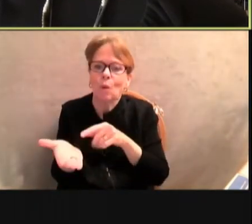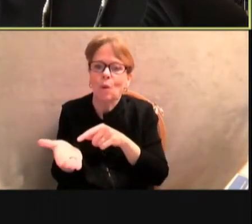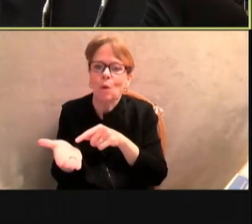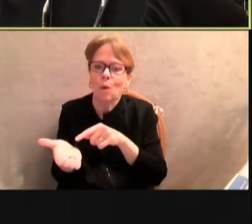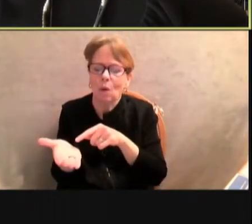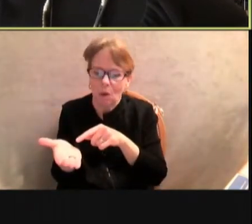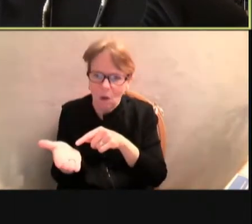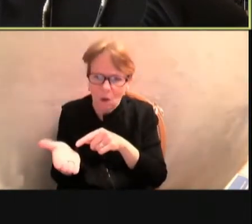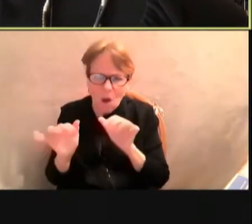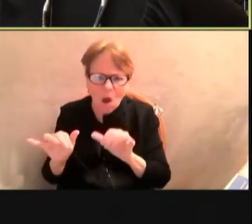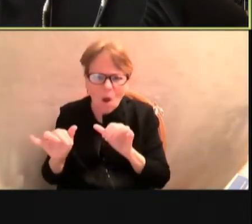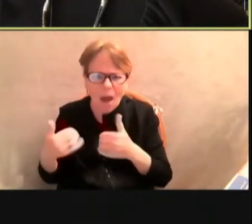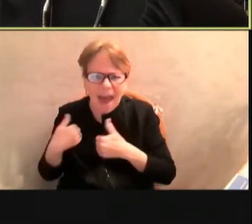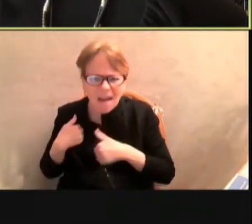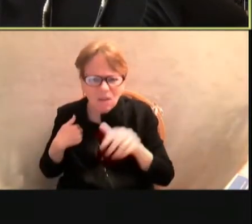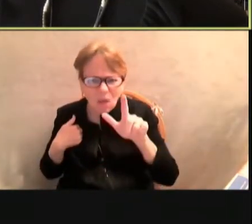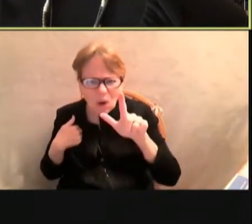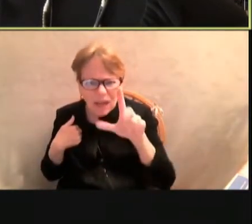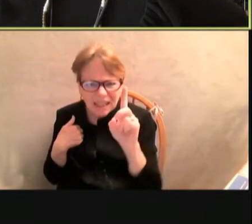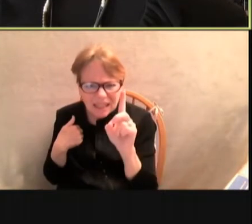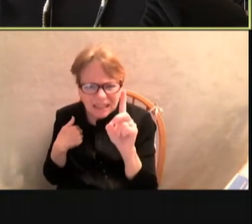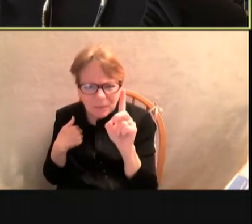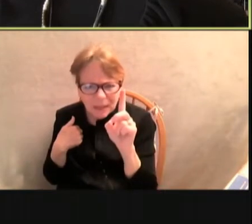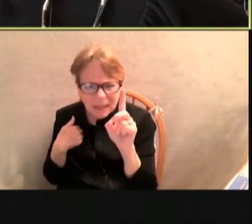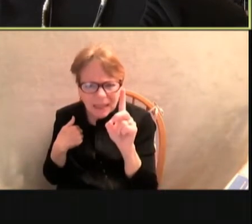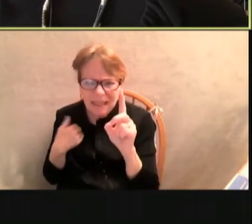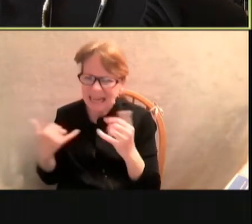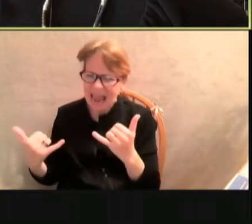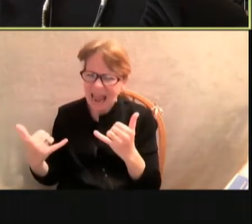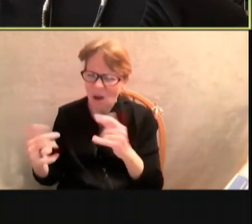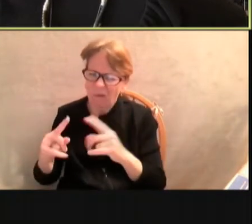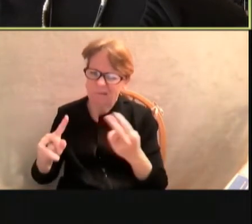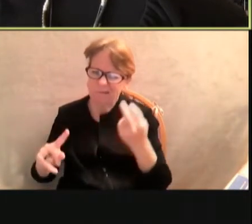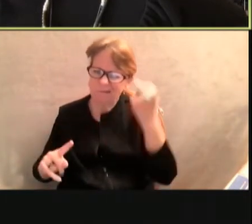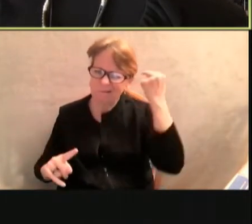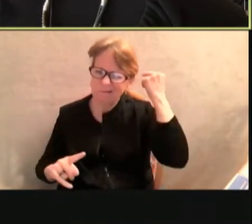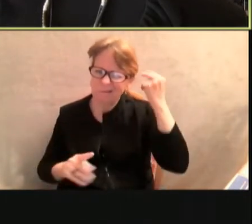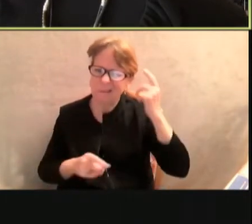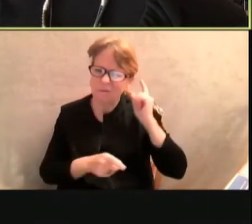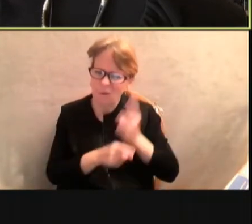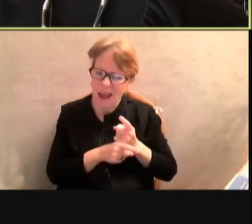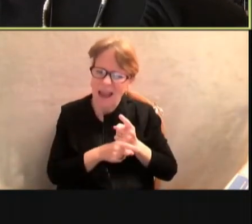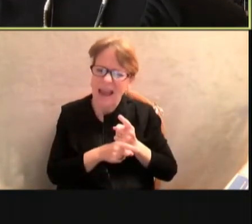they're already in medical school and they're just being diagnosed, it may show that they